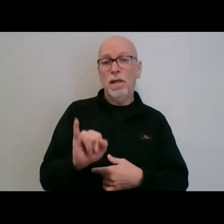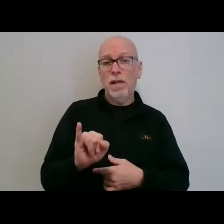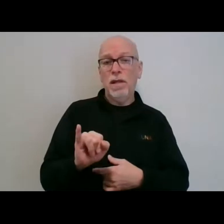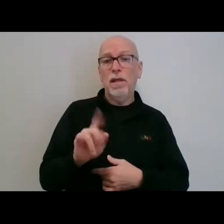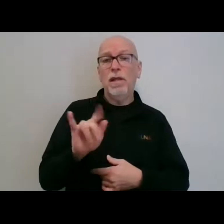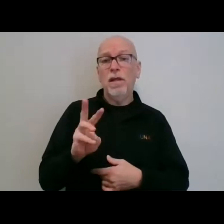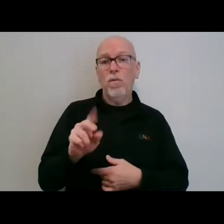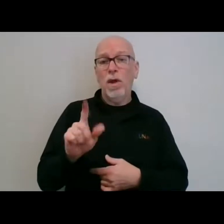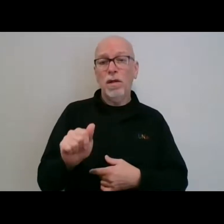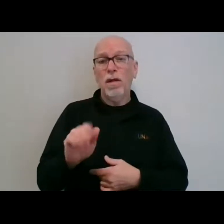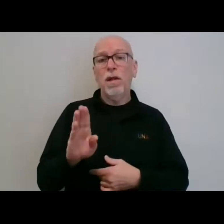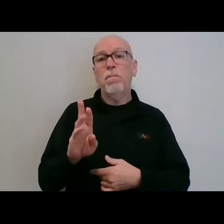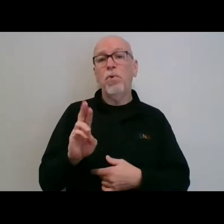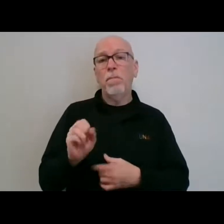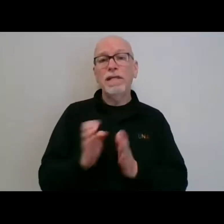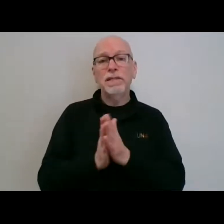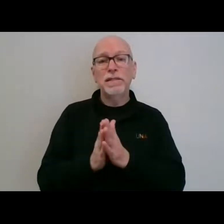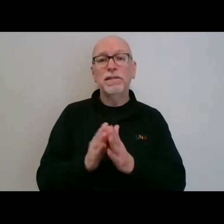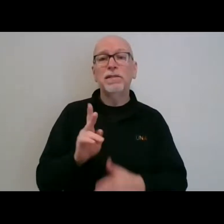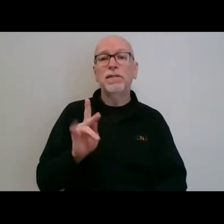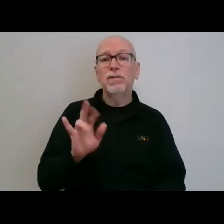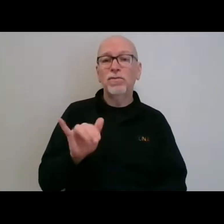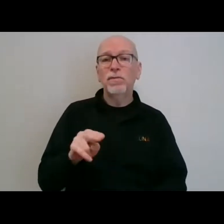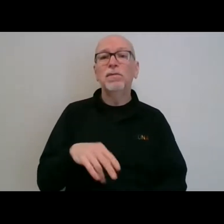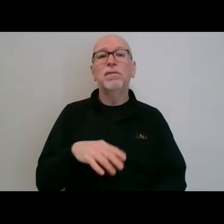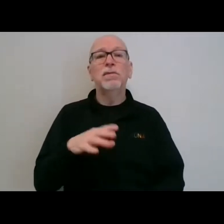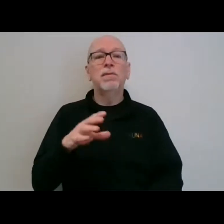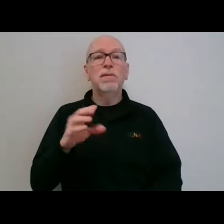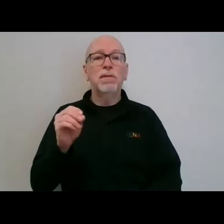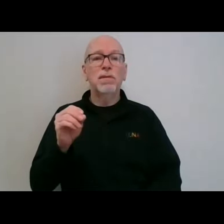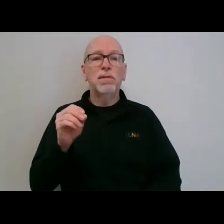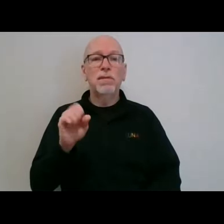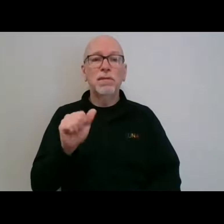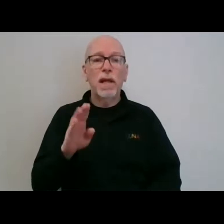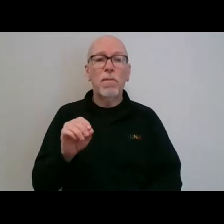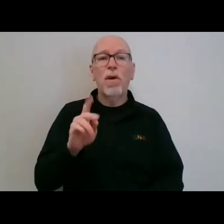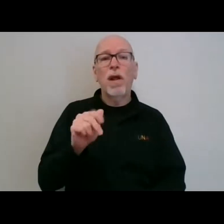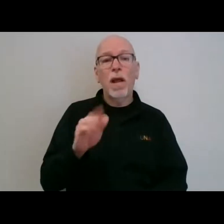Burmese, Karen, and Sango or Kaba, are there accurate machine translations